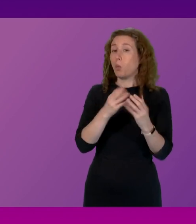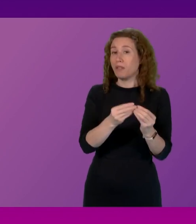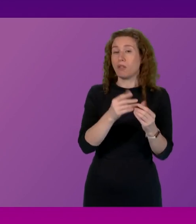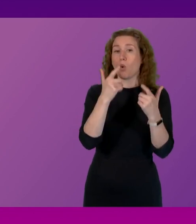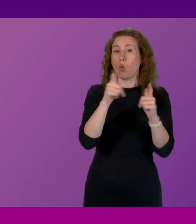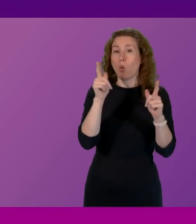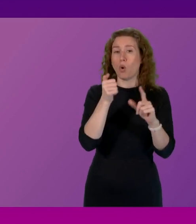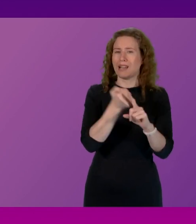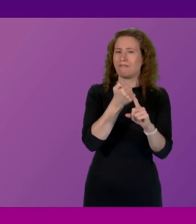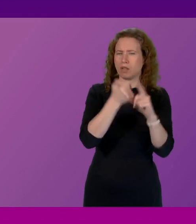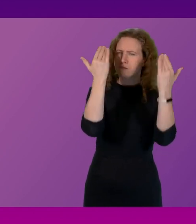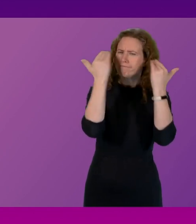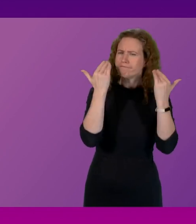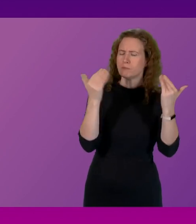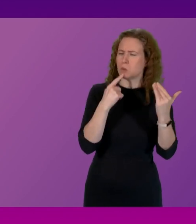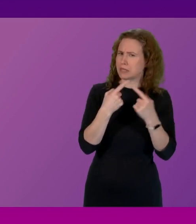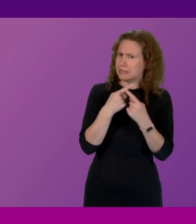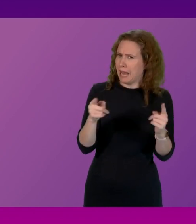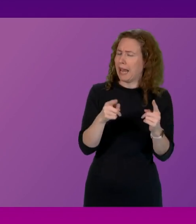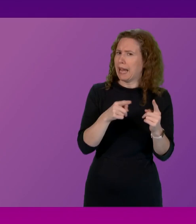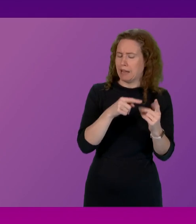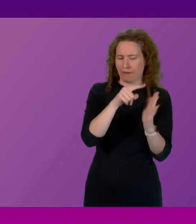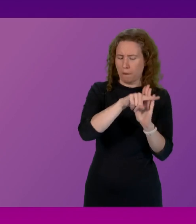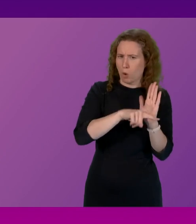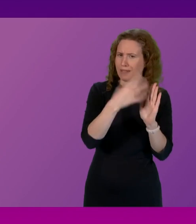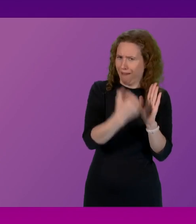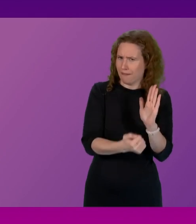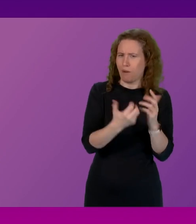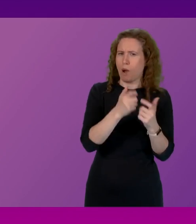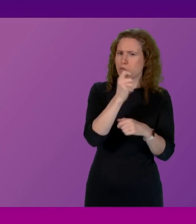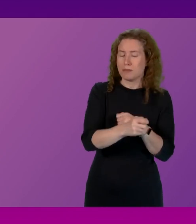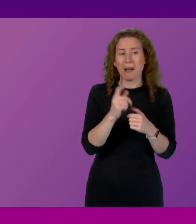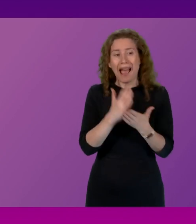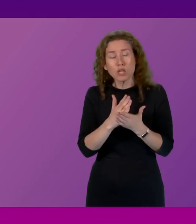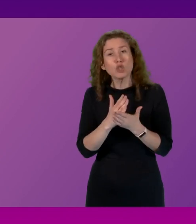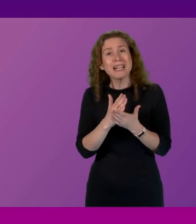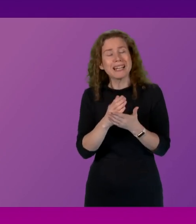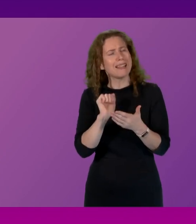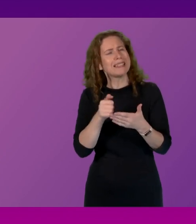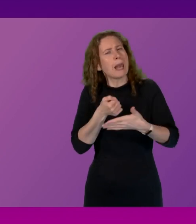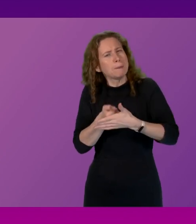statement of prosecution policy, there are limitations on the pilot.